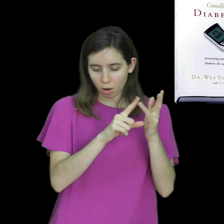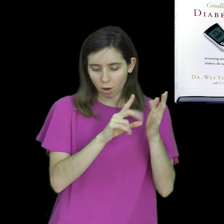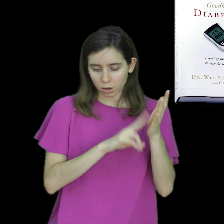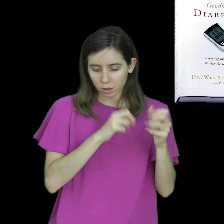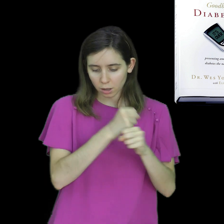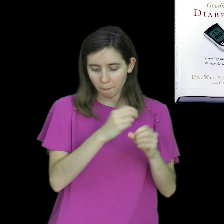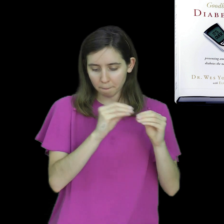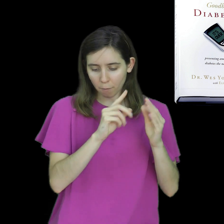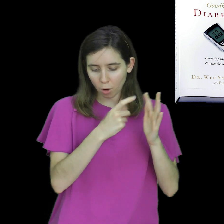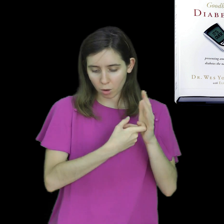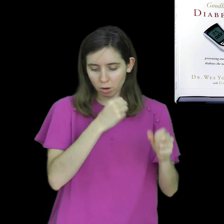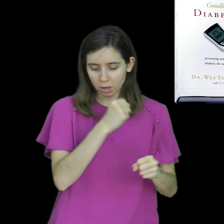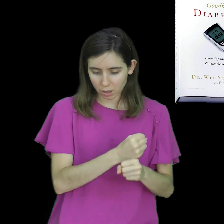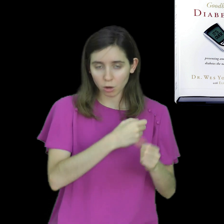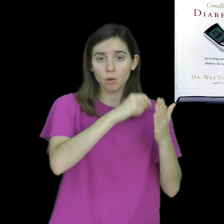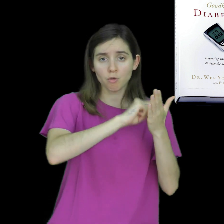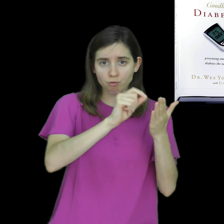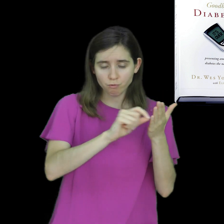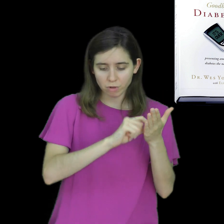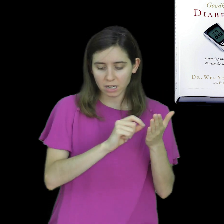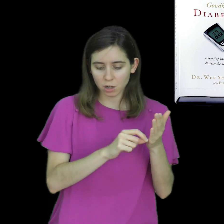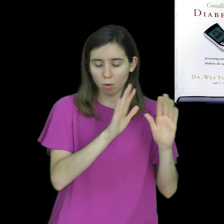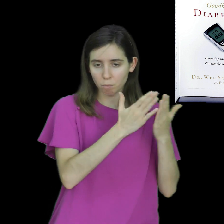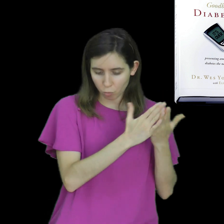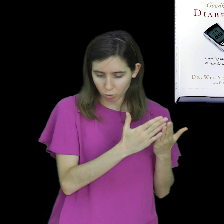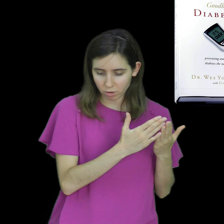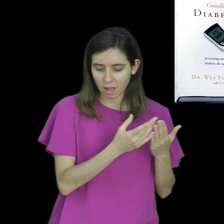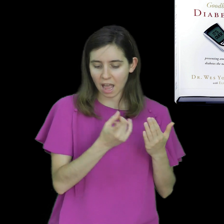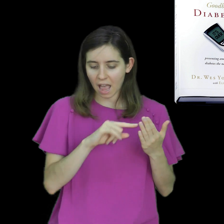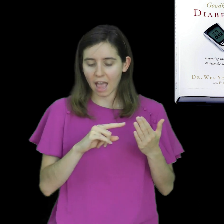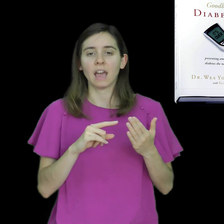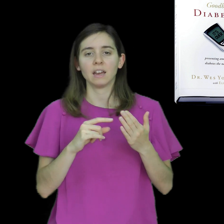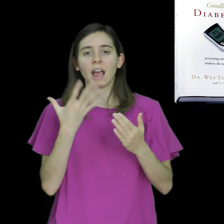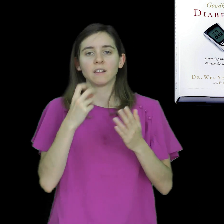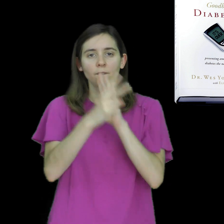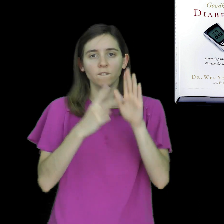Diabetes" and the host of "Diabetes Undone," a dynamic online video course on